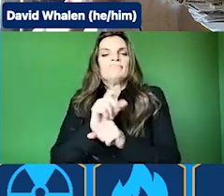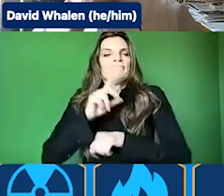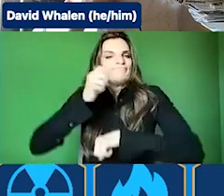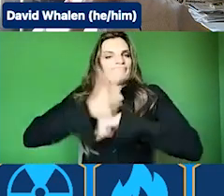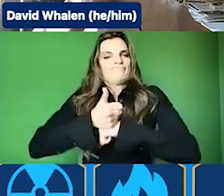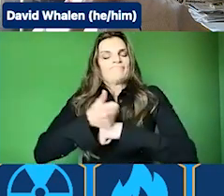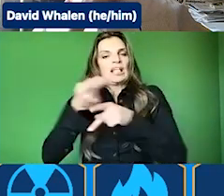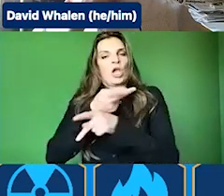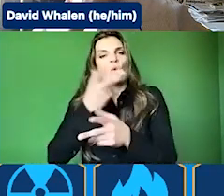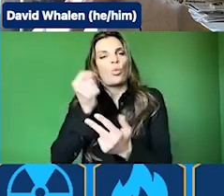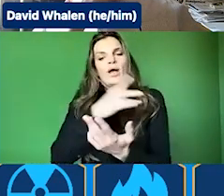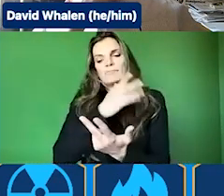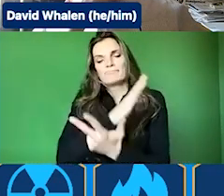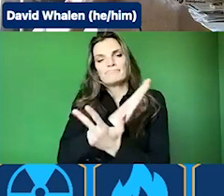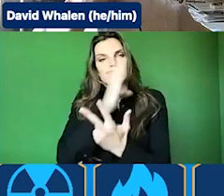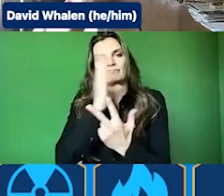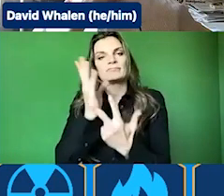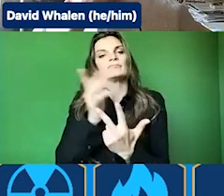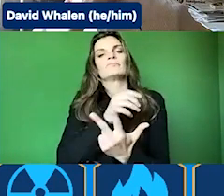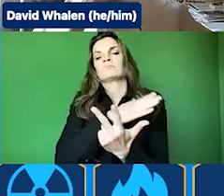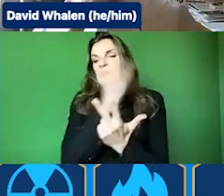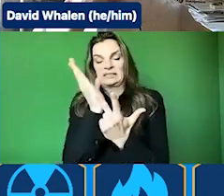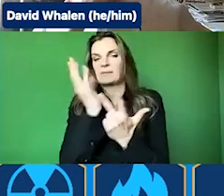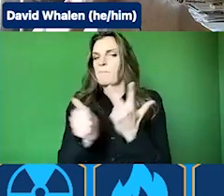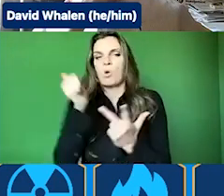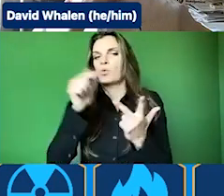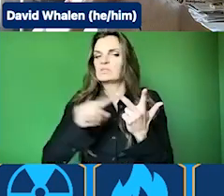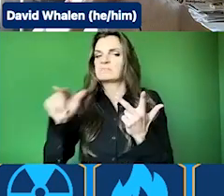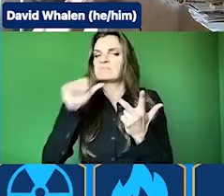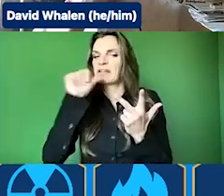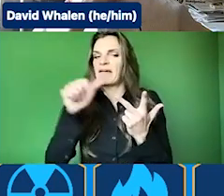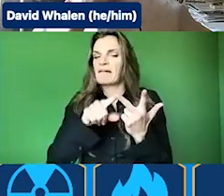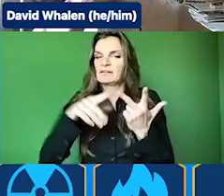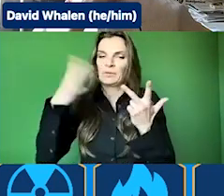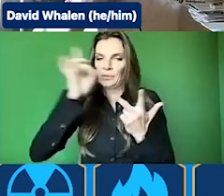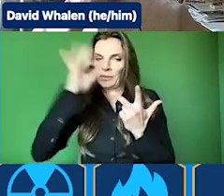healthcare systems did not actually go into it. But they had to prepare. So they are preparing as soon as they can